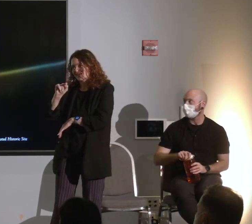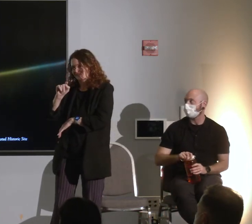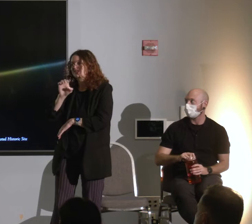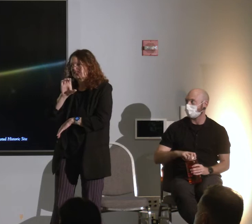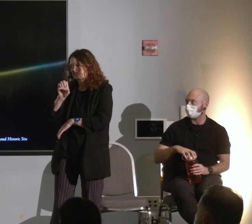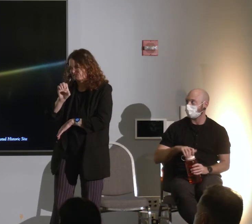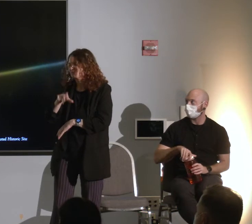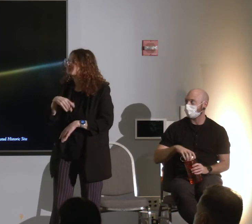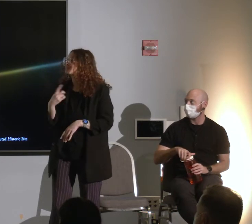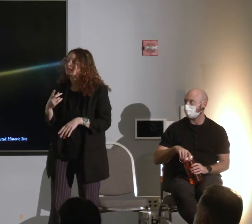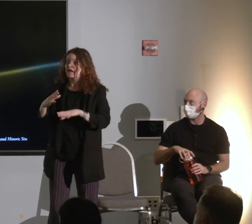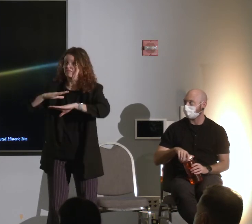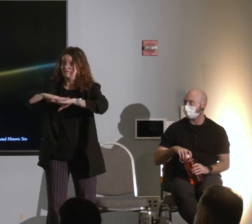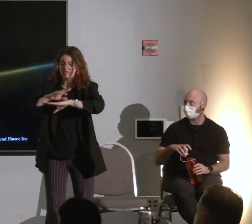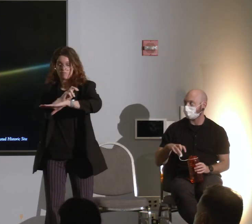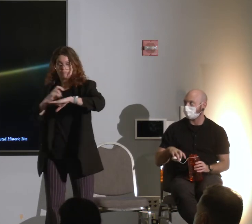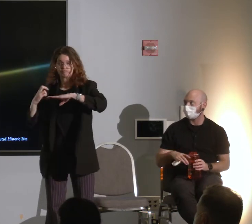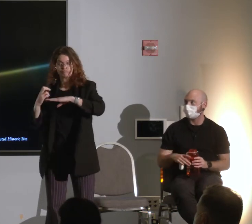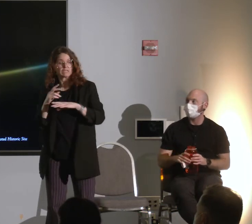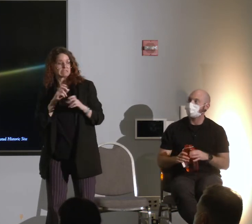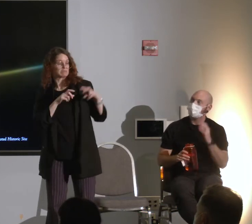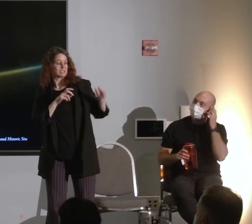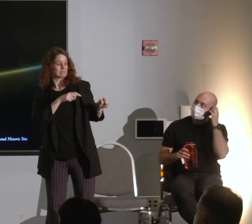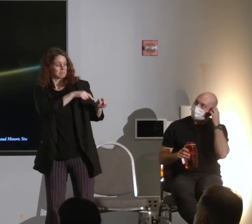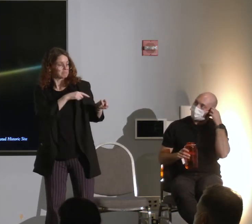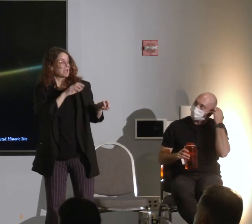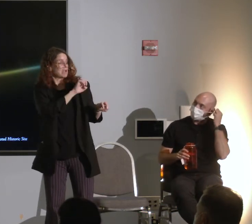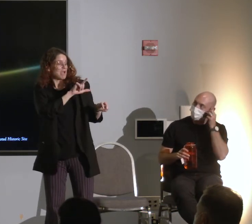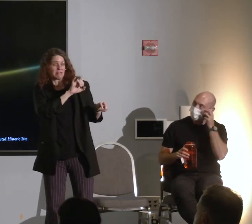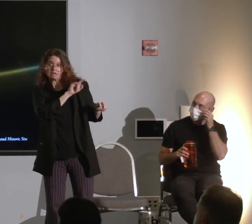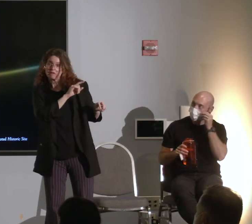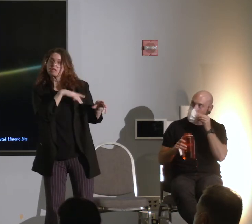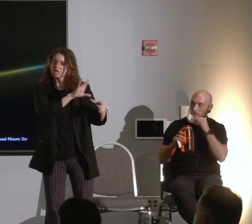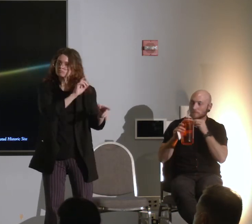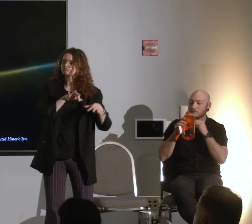at the tea table Olmstead later remembered, Elliot told me, of the history of the commission.